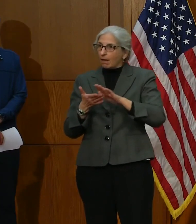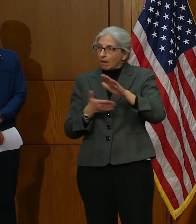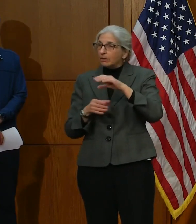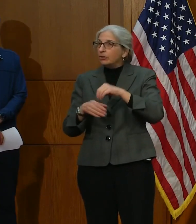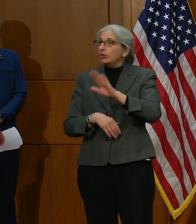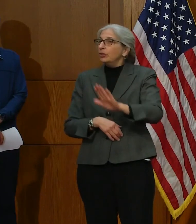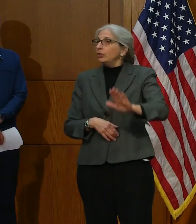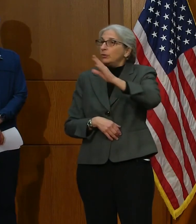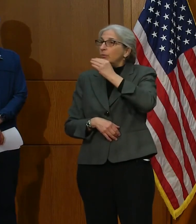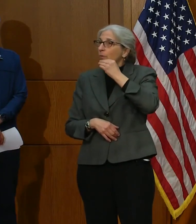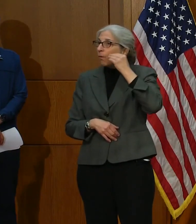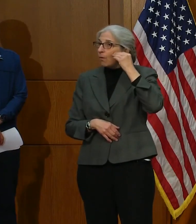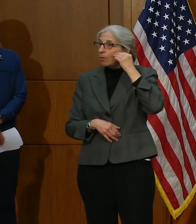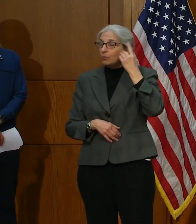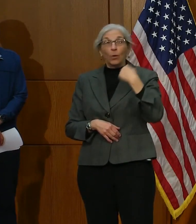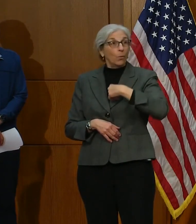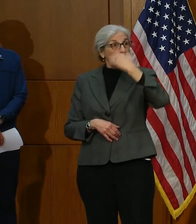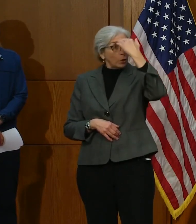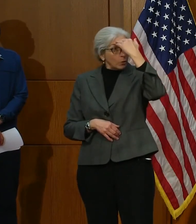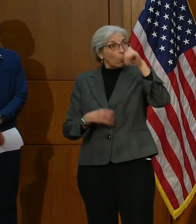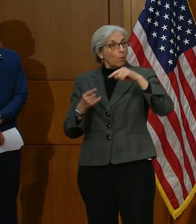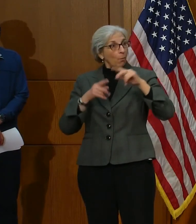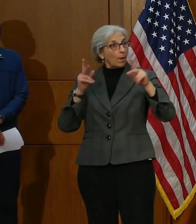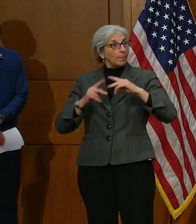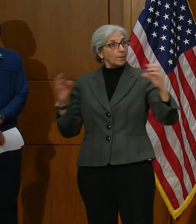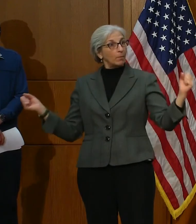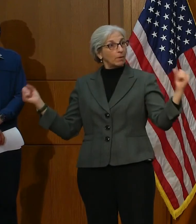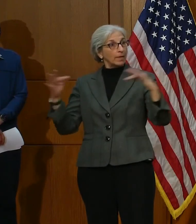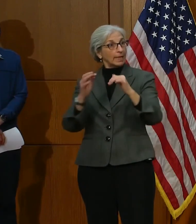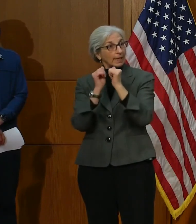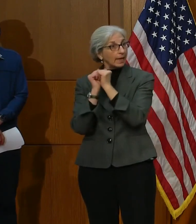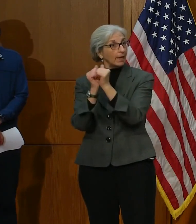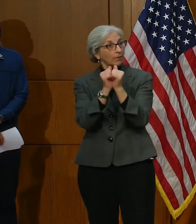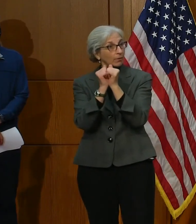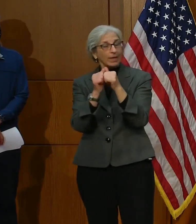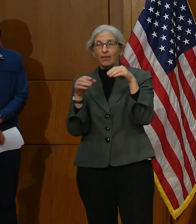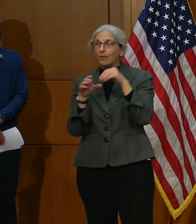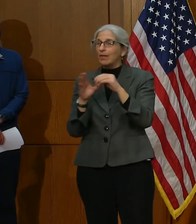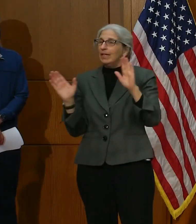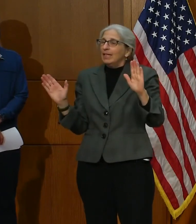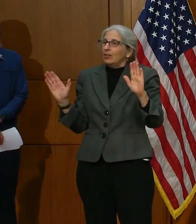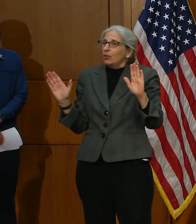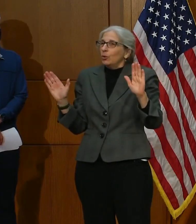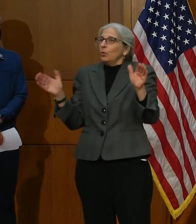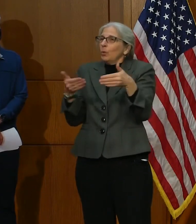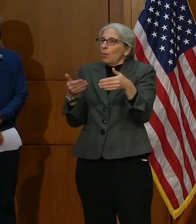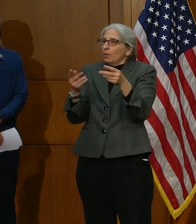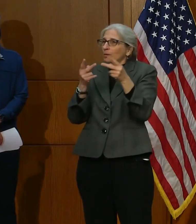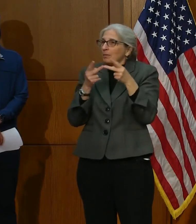LIKE IT OR IN OUR COLLEGES. IN THEIR PRIVATE HOMES. WE KNOW